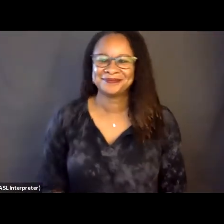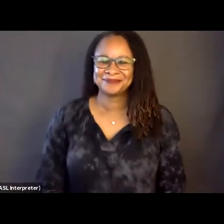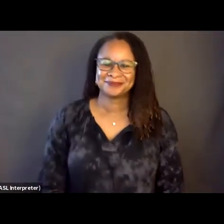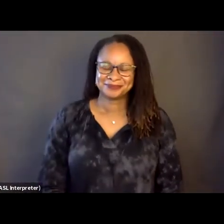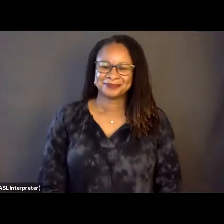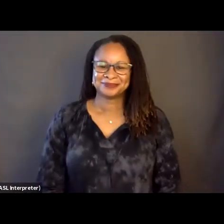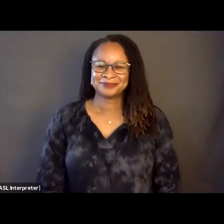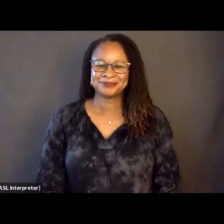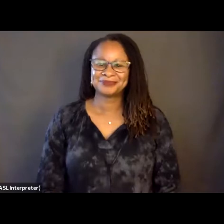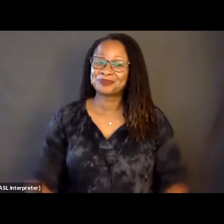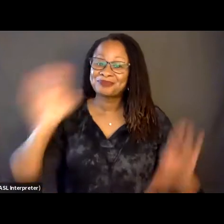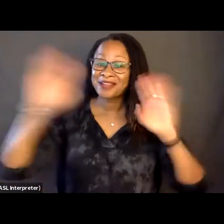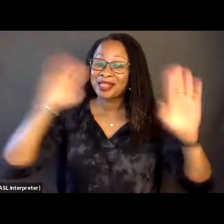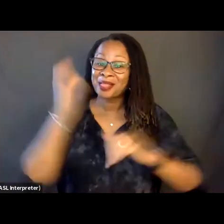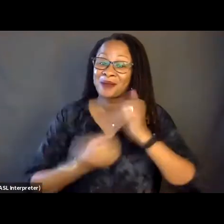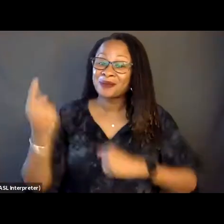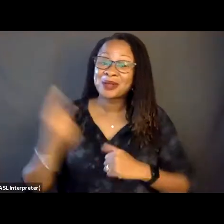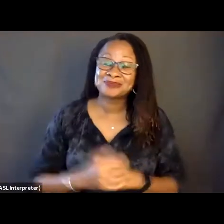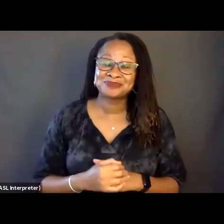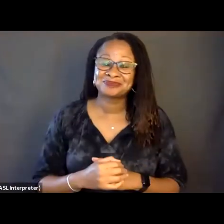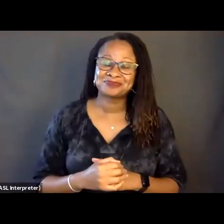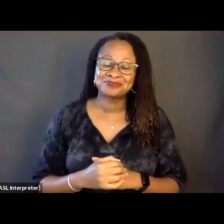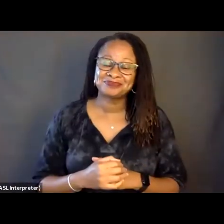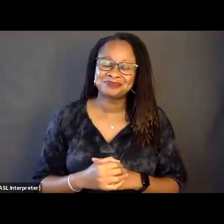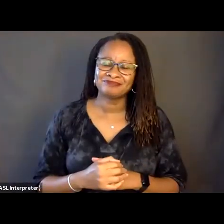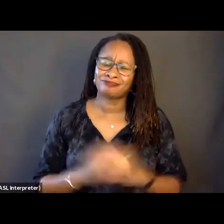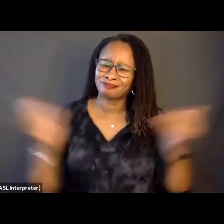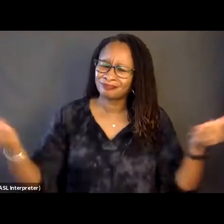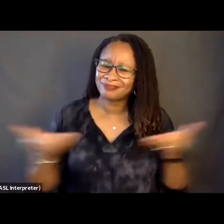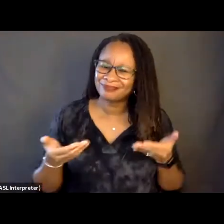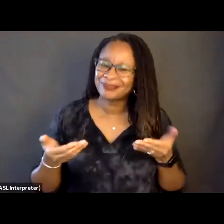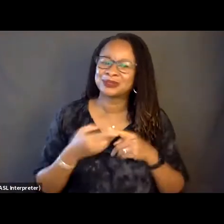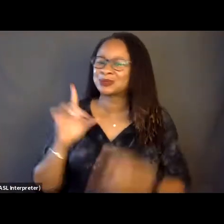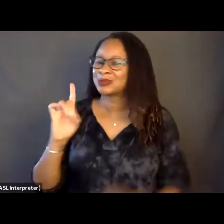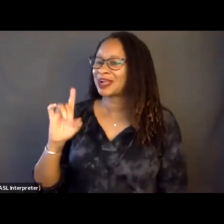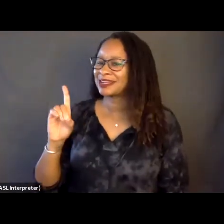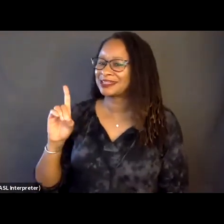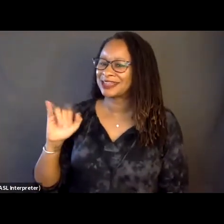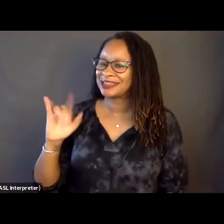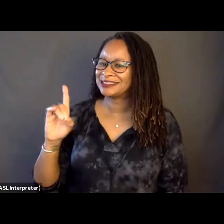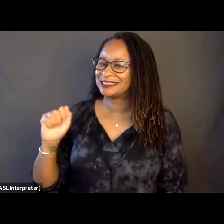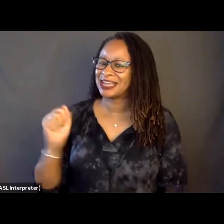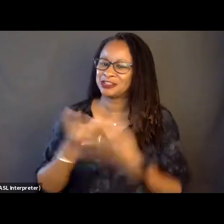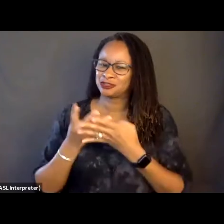Hello, everyone. Welcome to the IDA Screening Series.